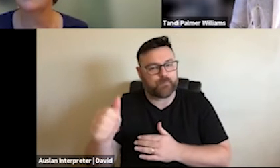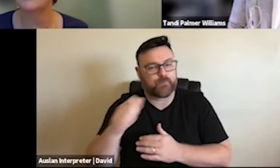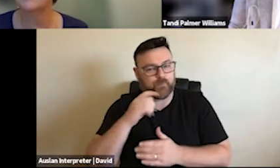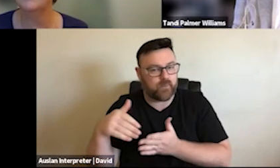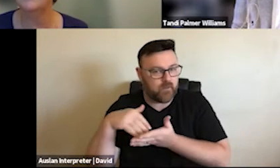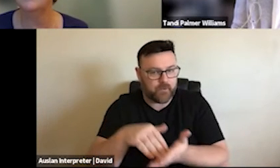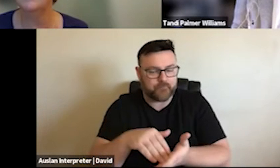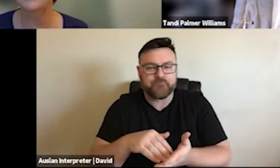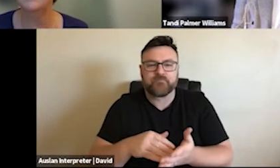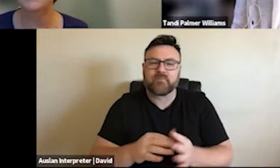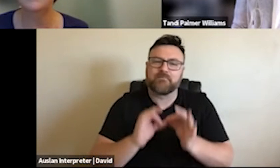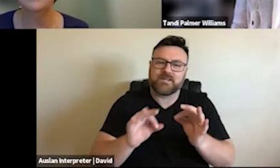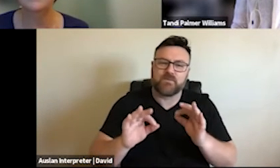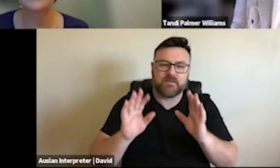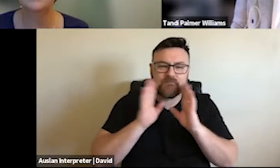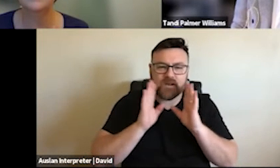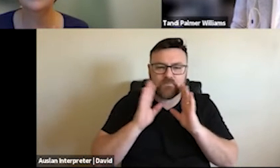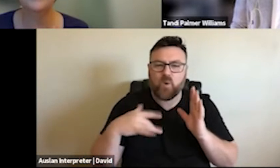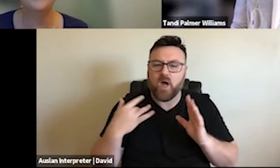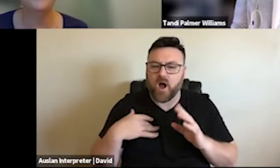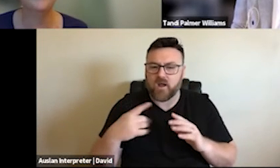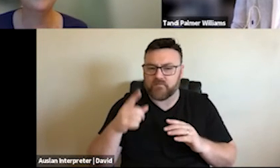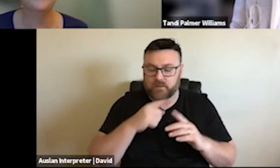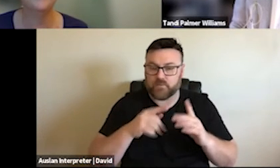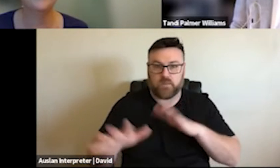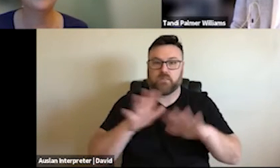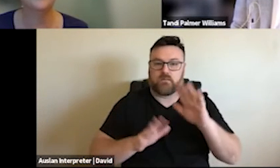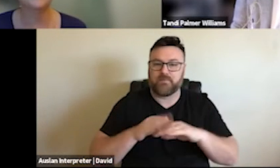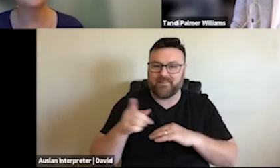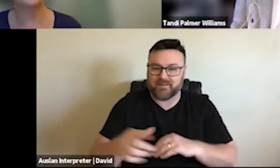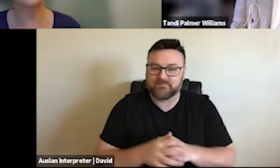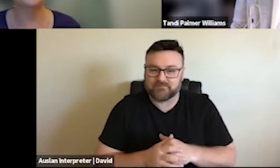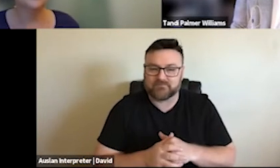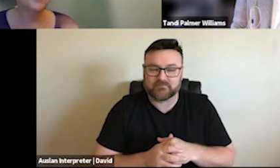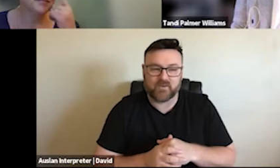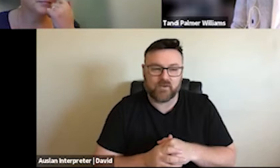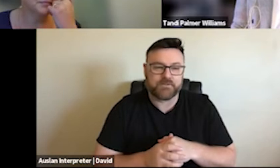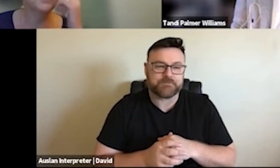Facebook live really seems to flummoxed people. Now, in terms of motivation.